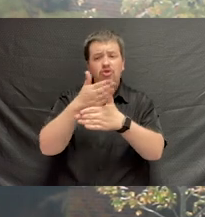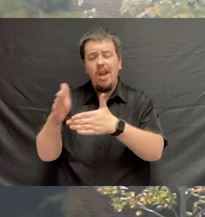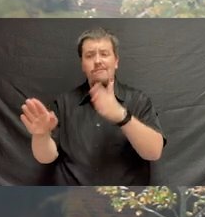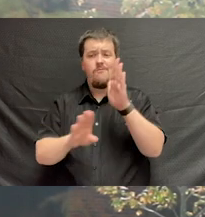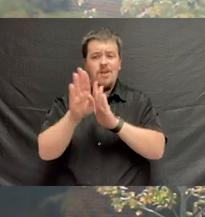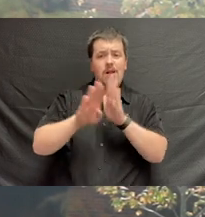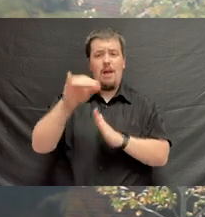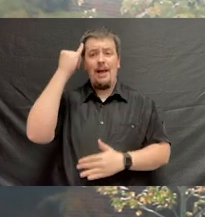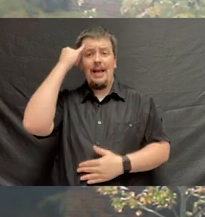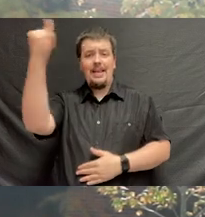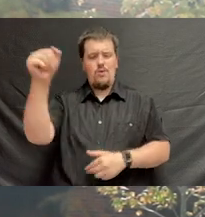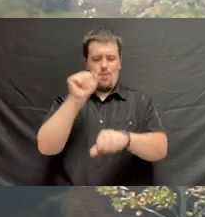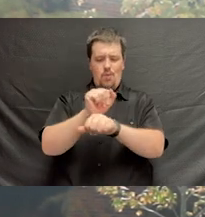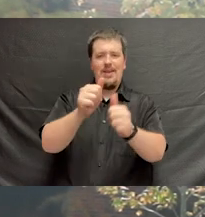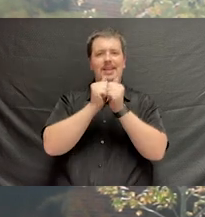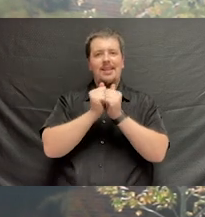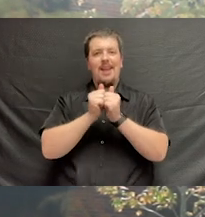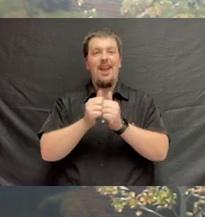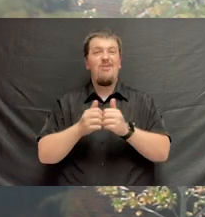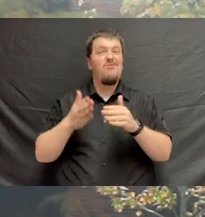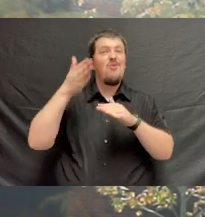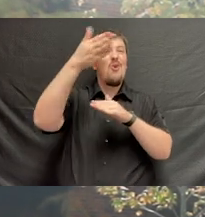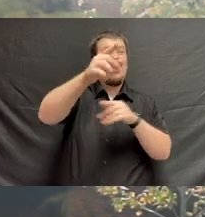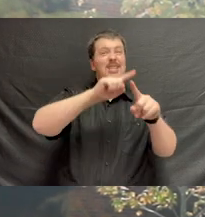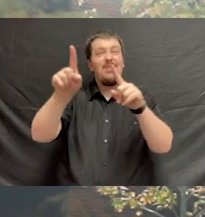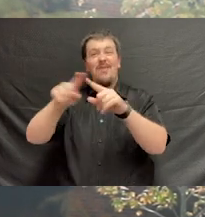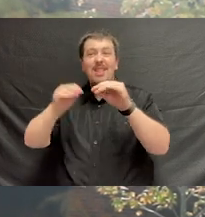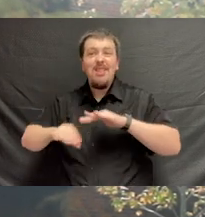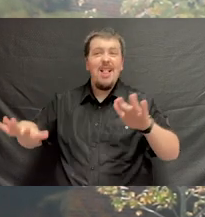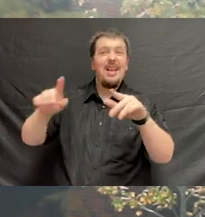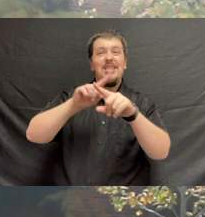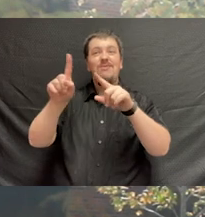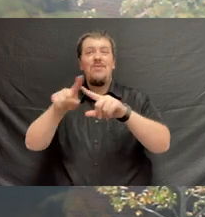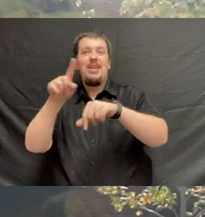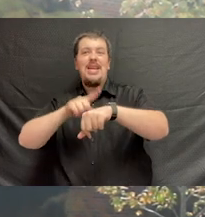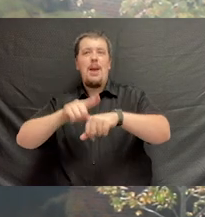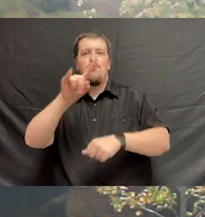to share and develop ideas and work together across continents and time zones.